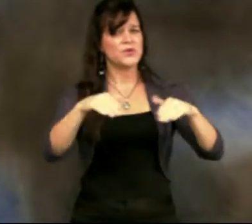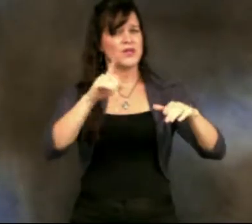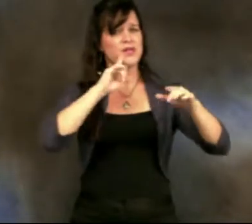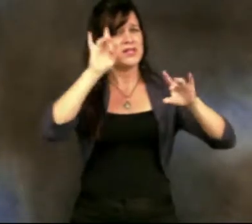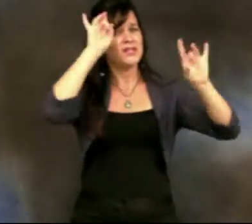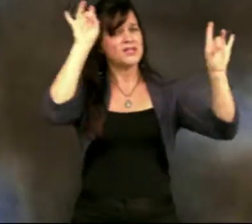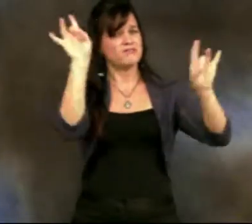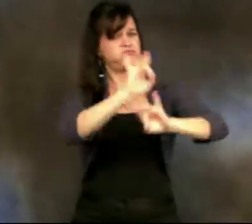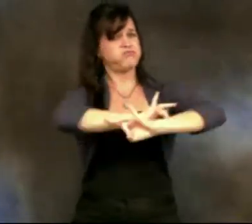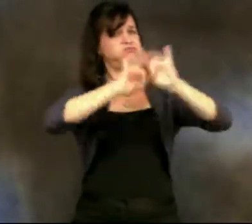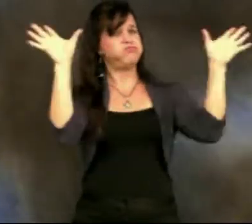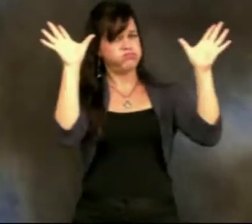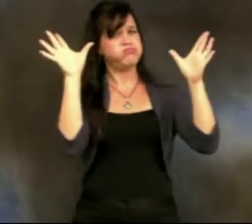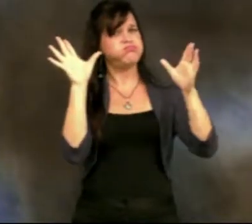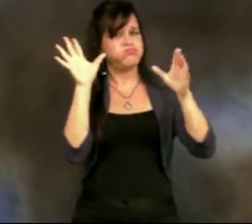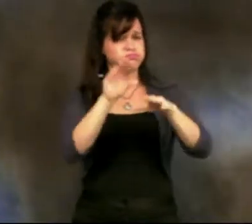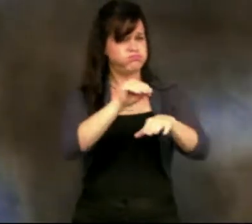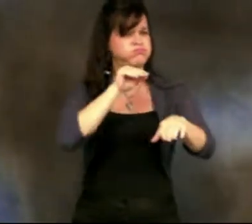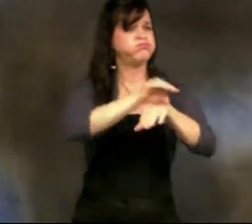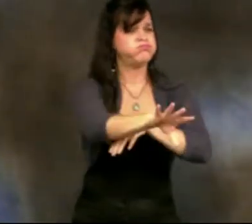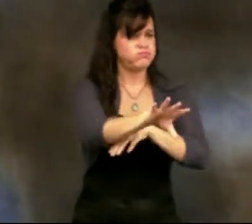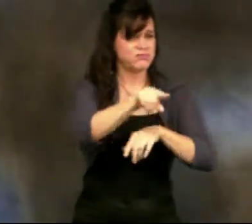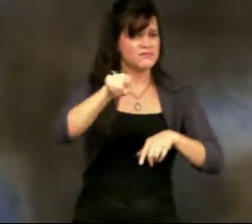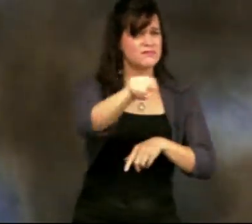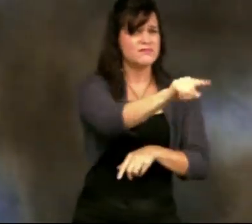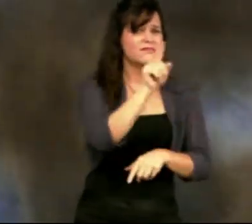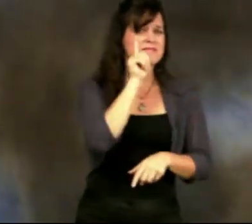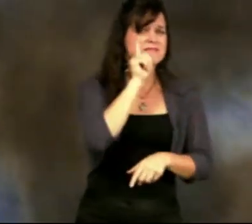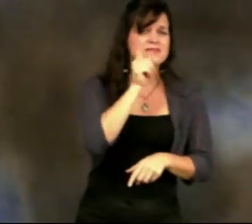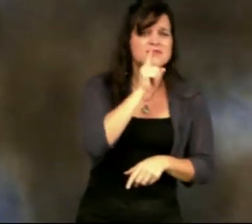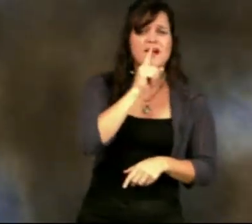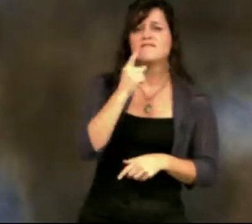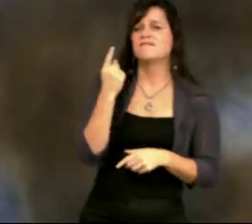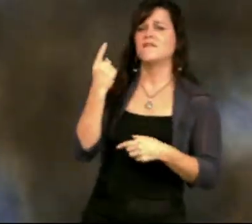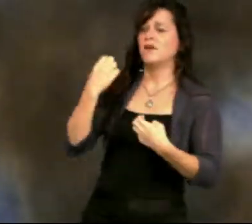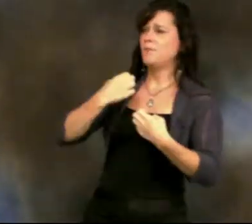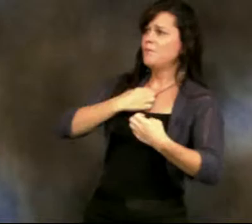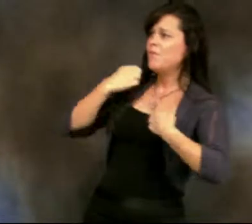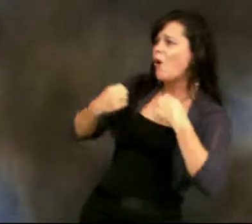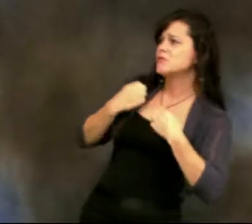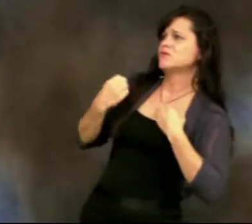consequences on the physical and emotional well being of individuals who are Deaf, hard